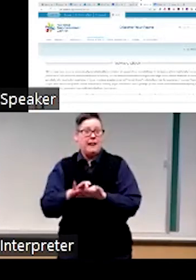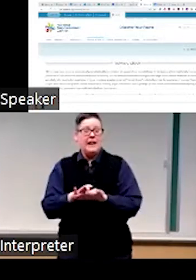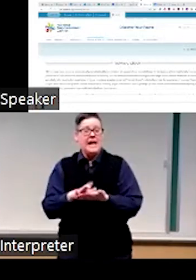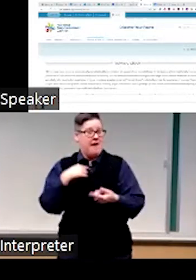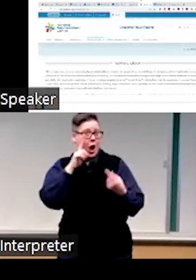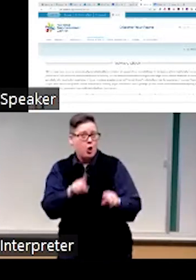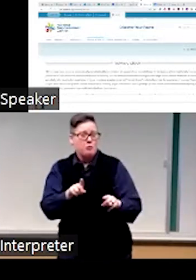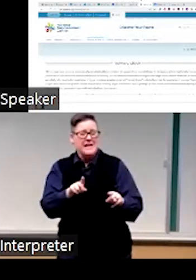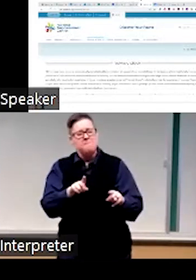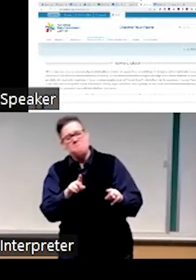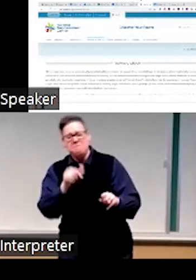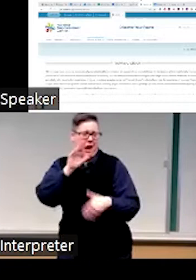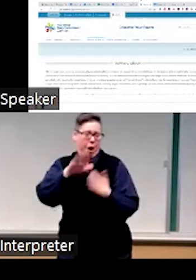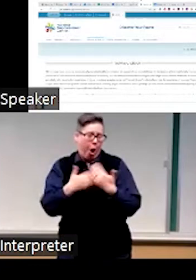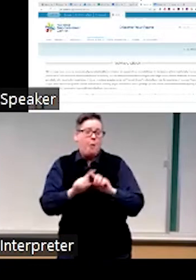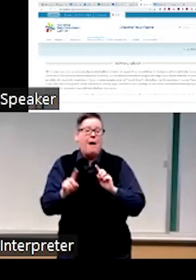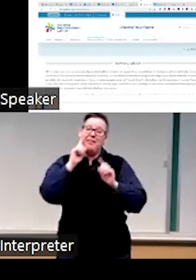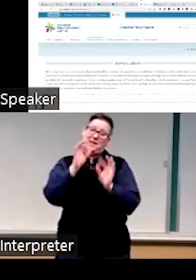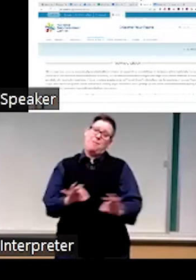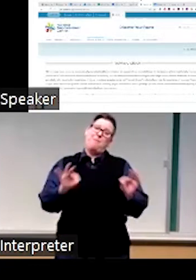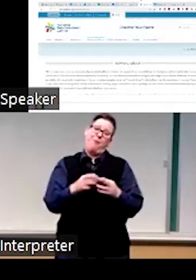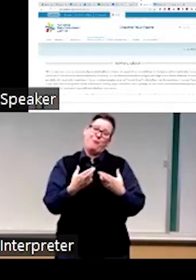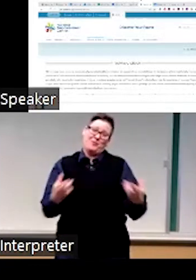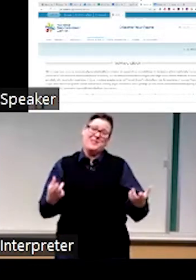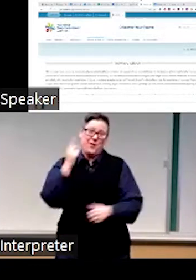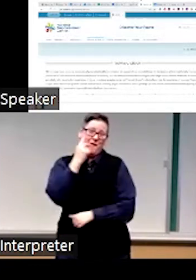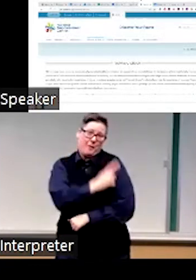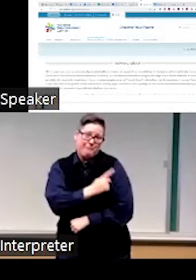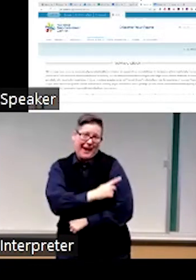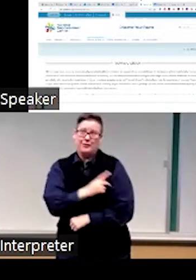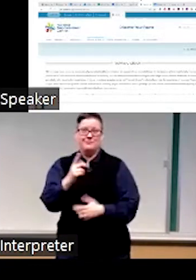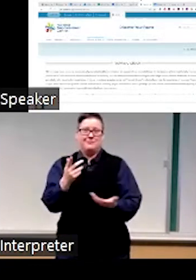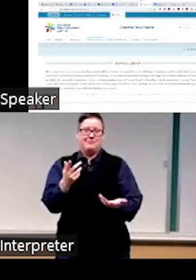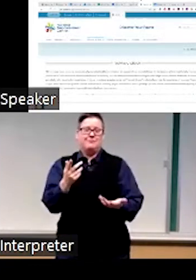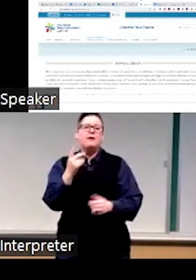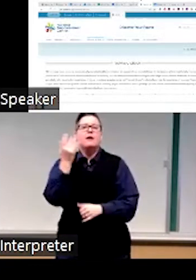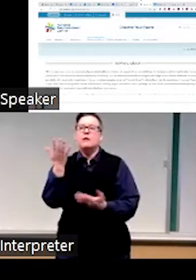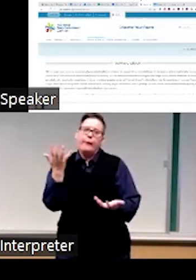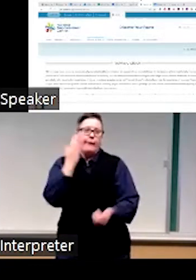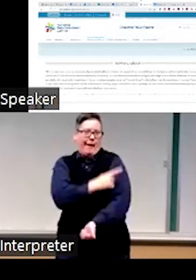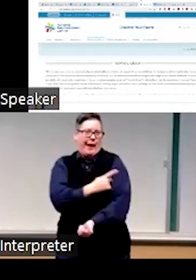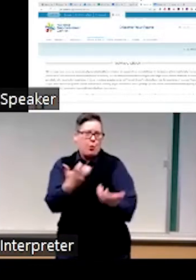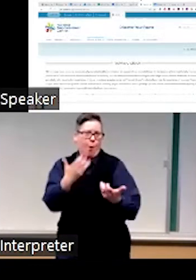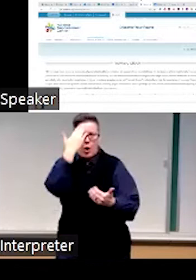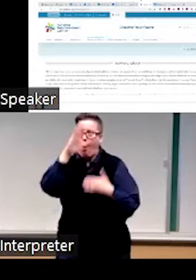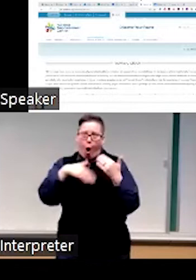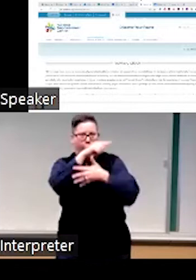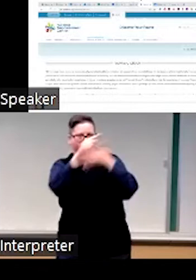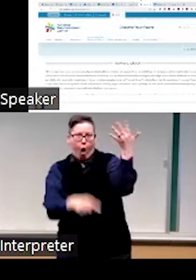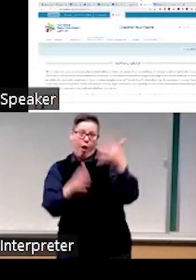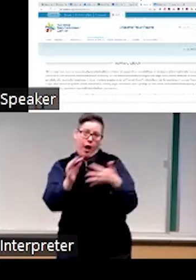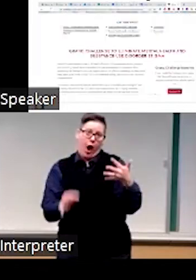an important resource for individuals looking for um all options in terms of gaining their recovery